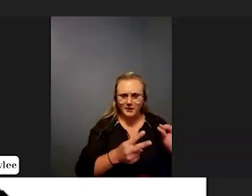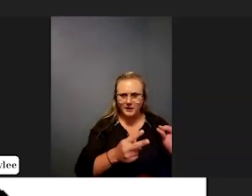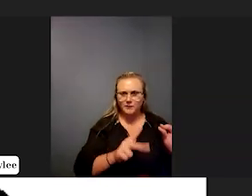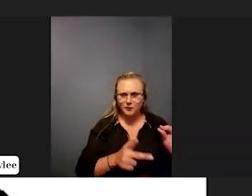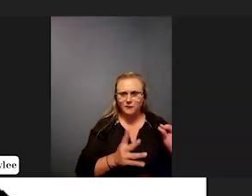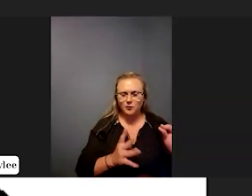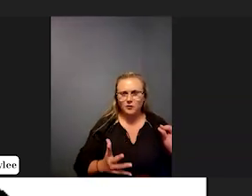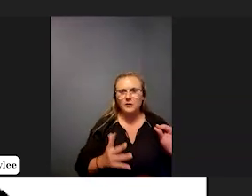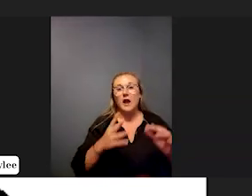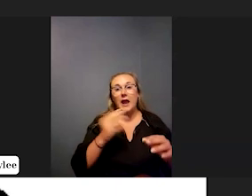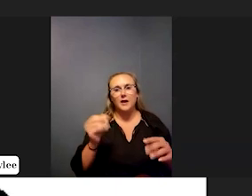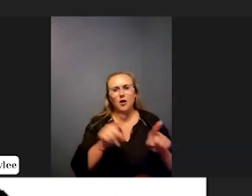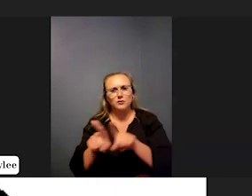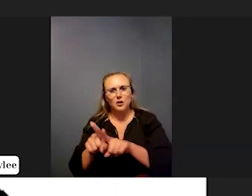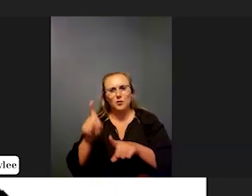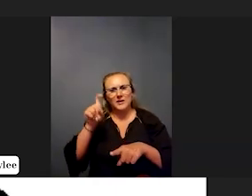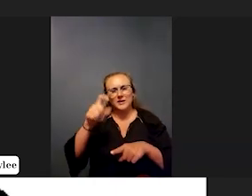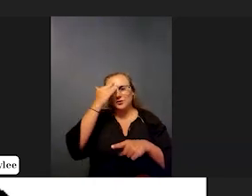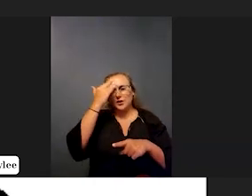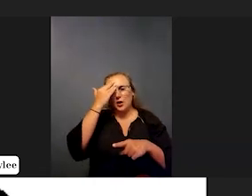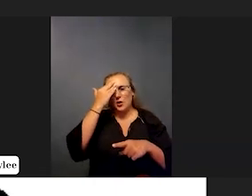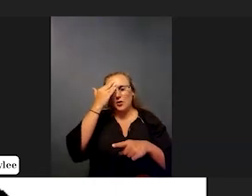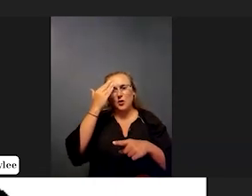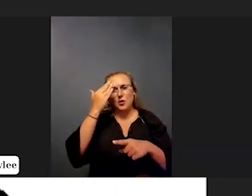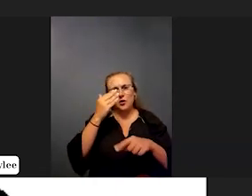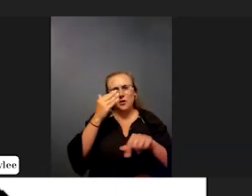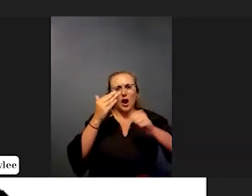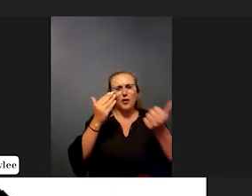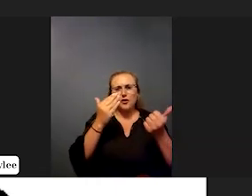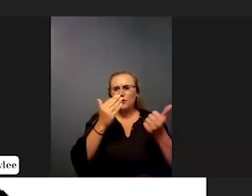Because the shape and the measurements are both critical to each other.